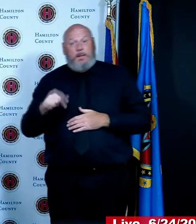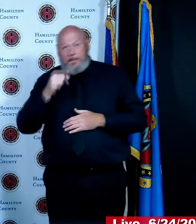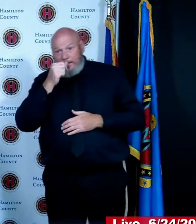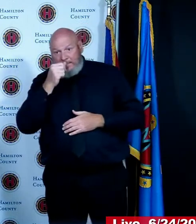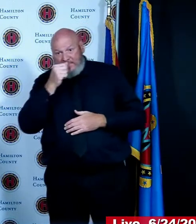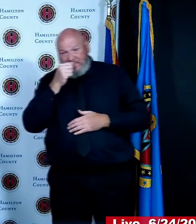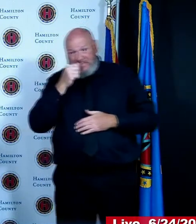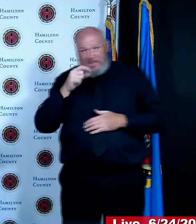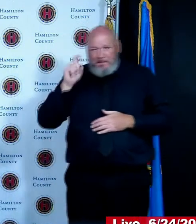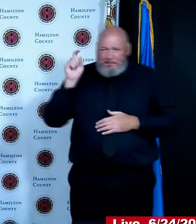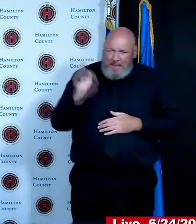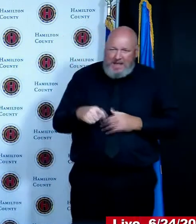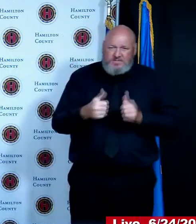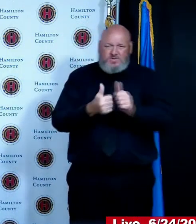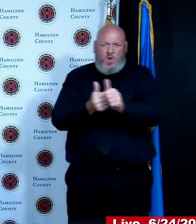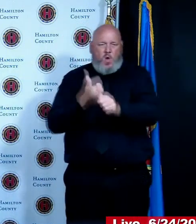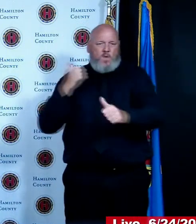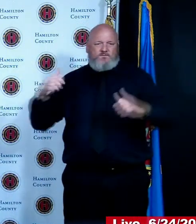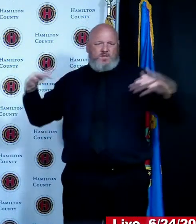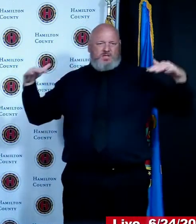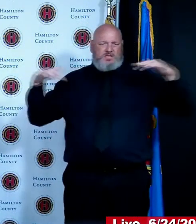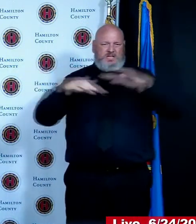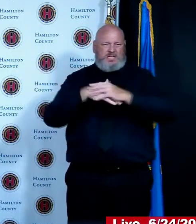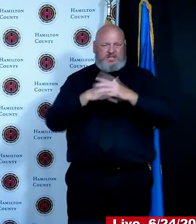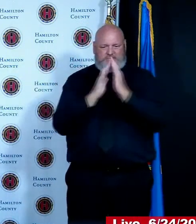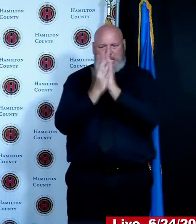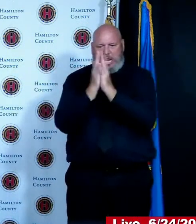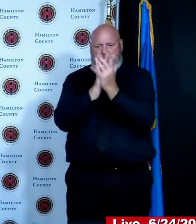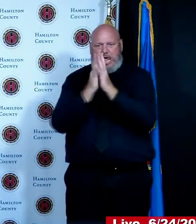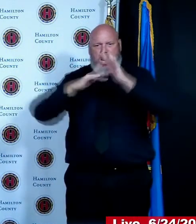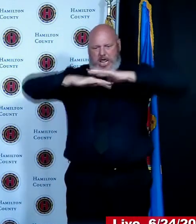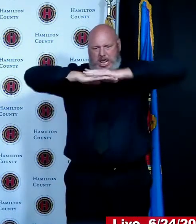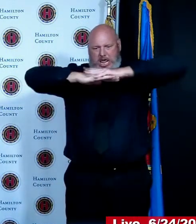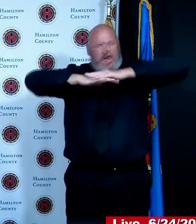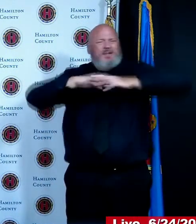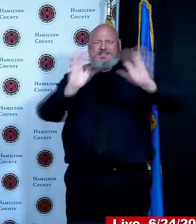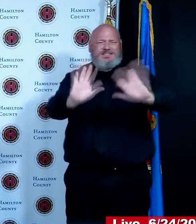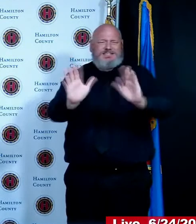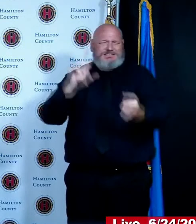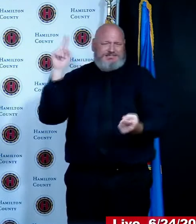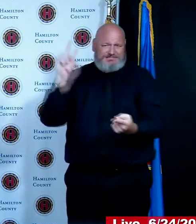gatherings and confined spaces whenever possible clean your hands frequently